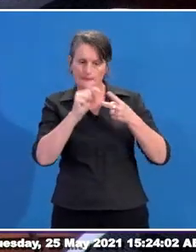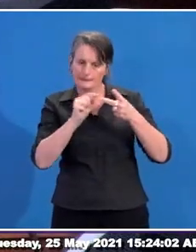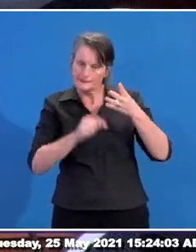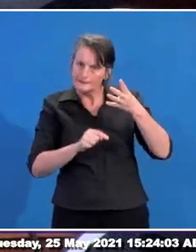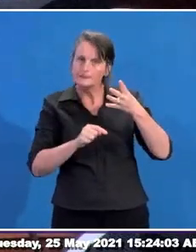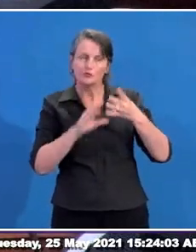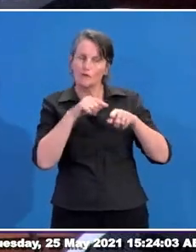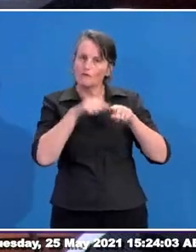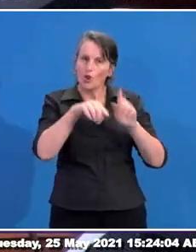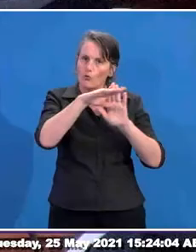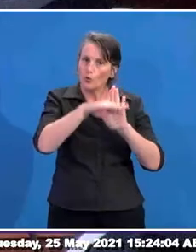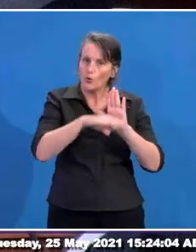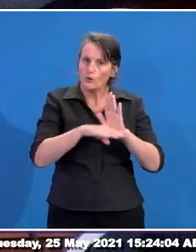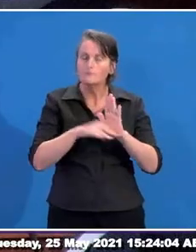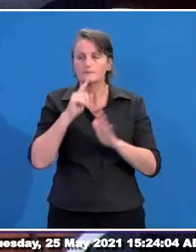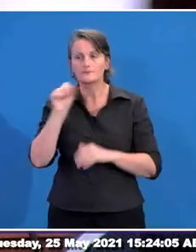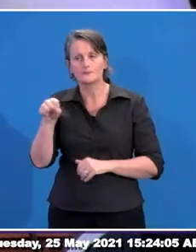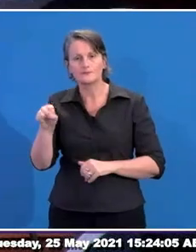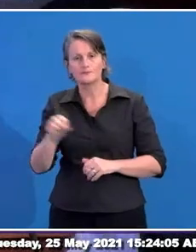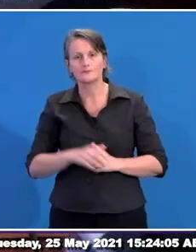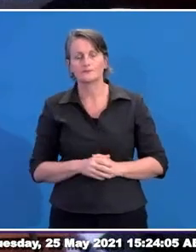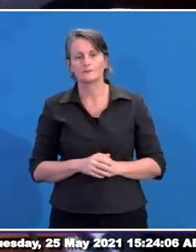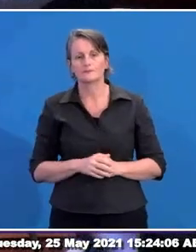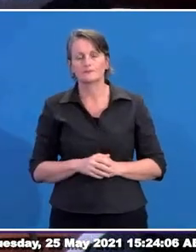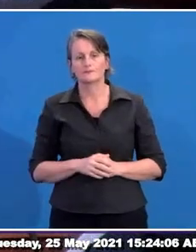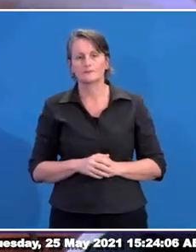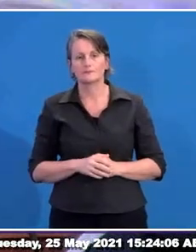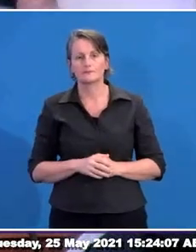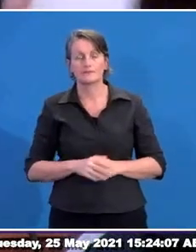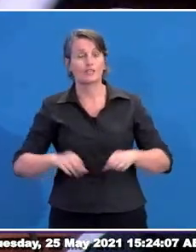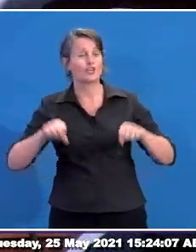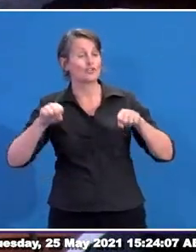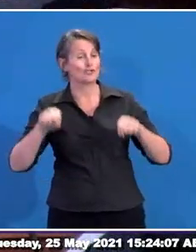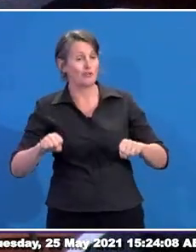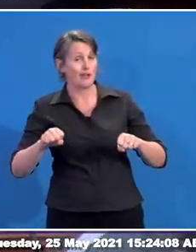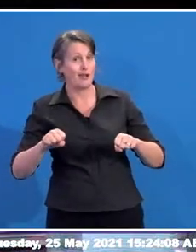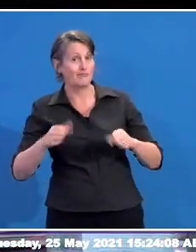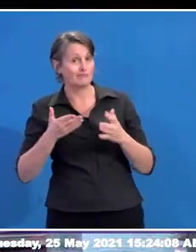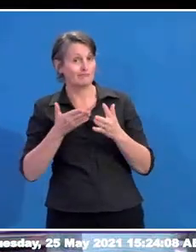Let's go to the third report. Before we do that, I'm sorry, I want to understand, what is allegation